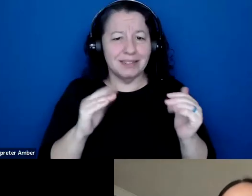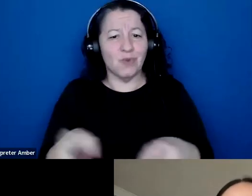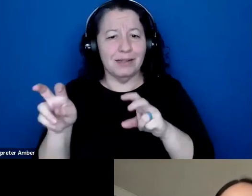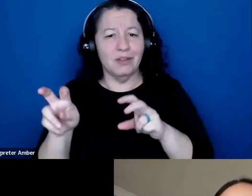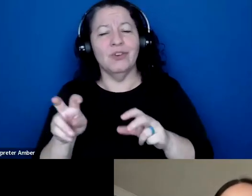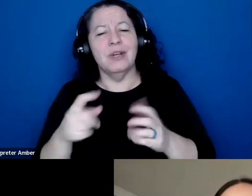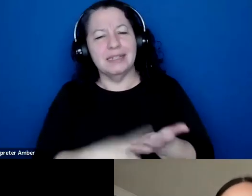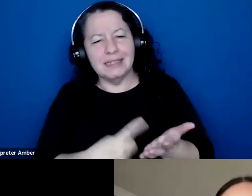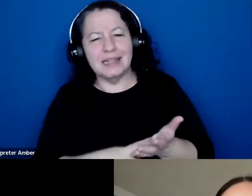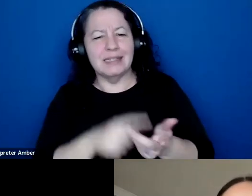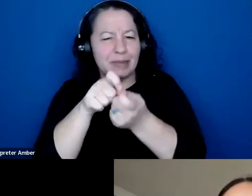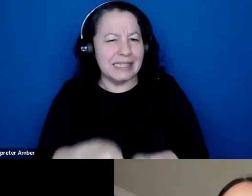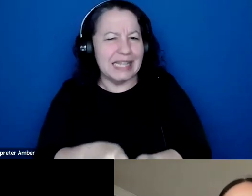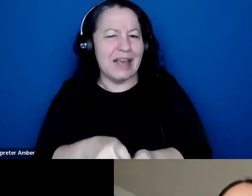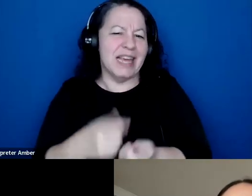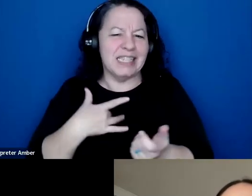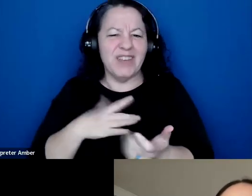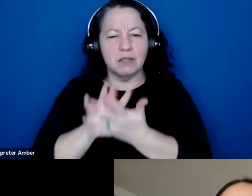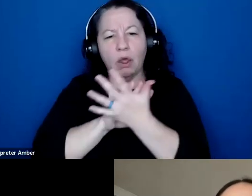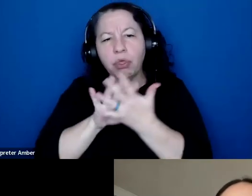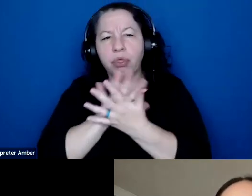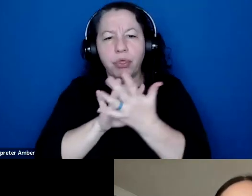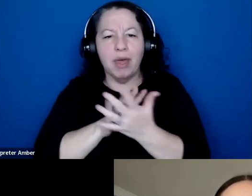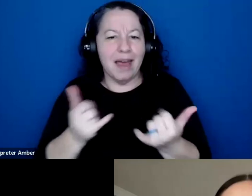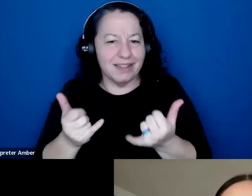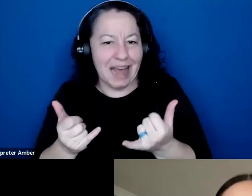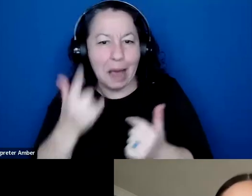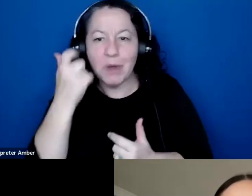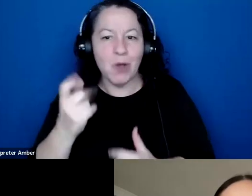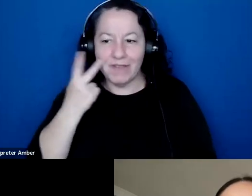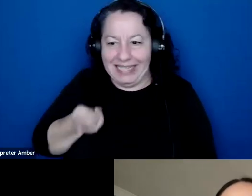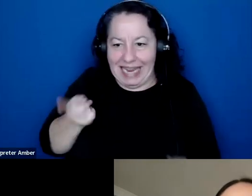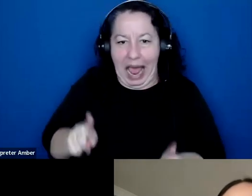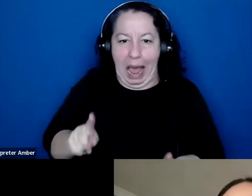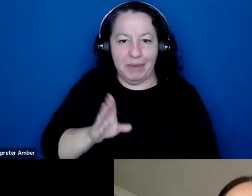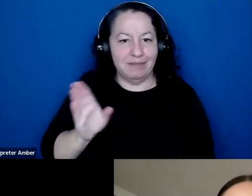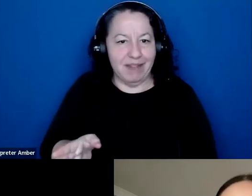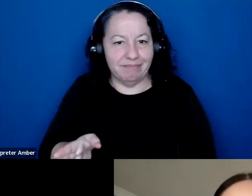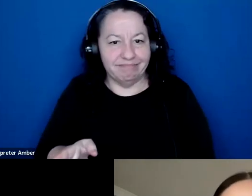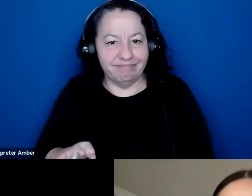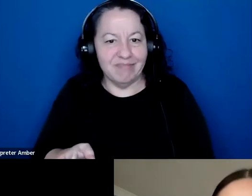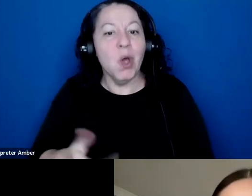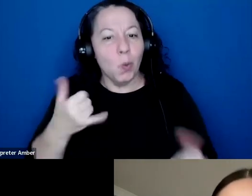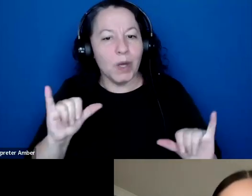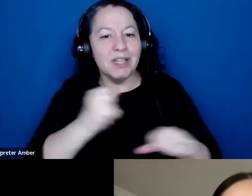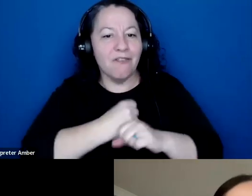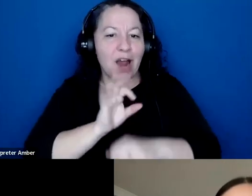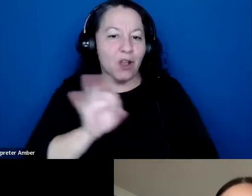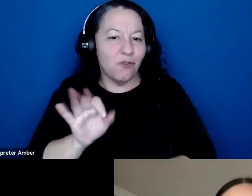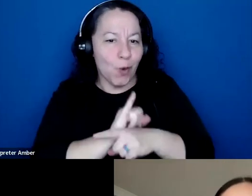specifics is kind of nebulous at this time and point because we haven't seen that happen. We're still fighting the fossil fuel industry and then now we're